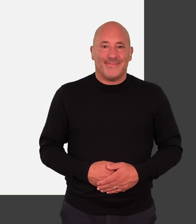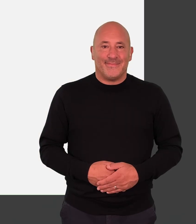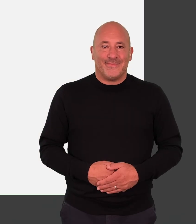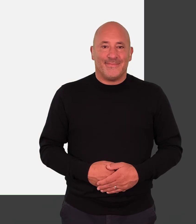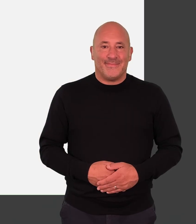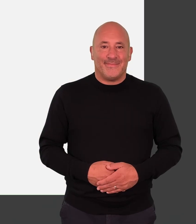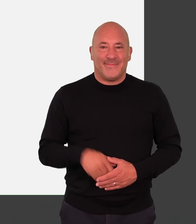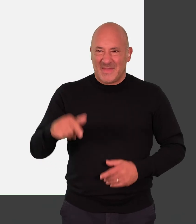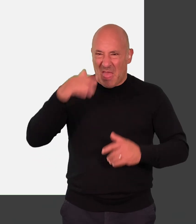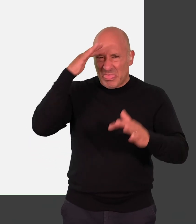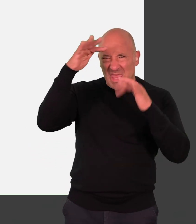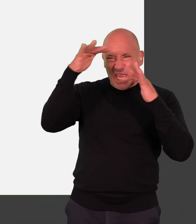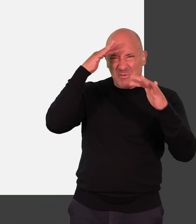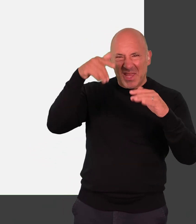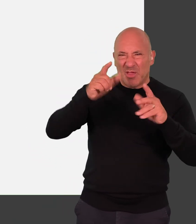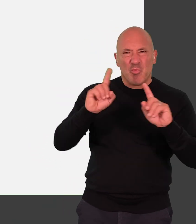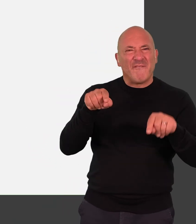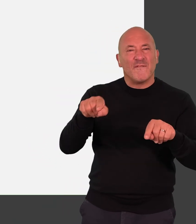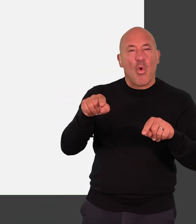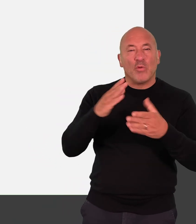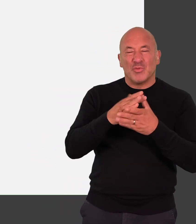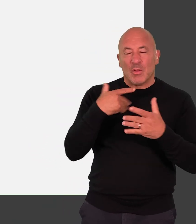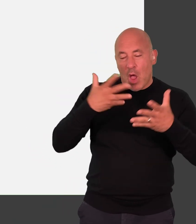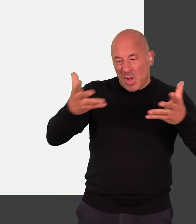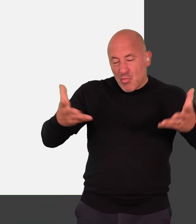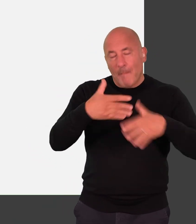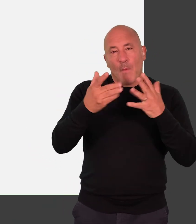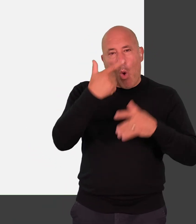The purpose of a theory is to increase understanding.